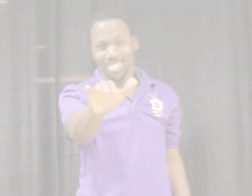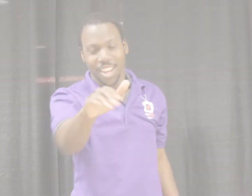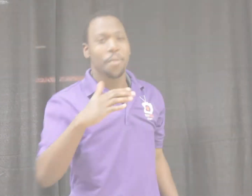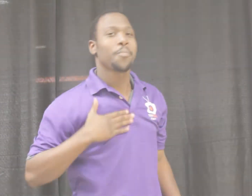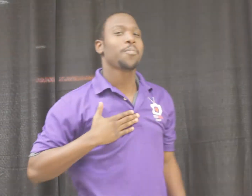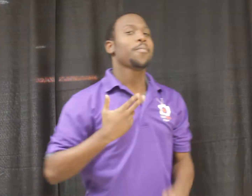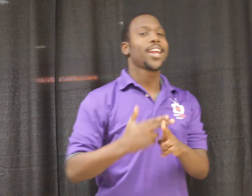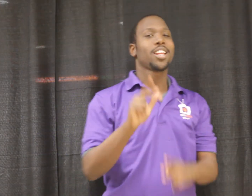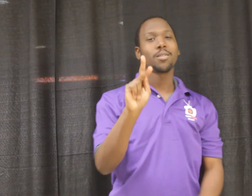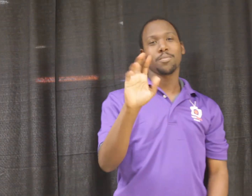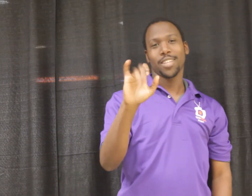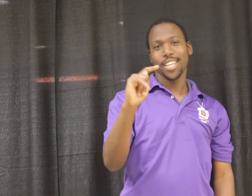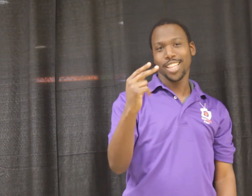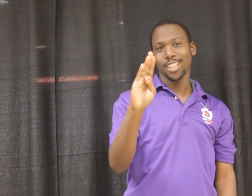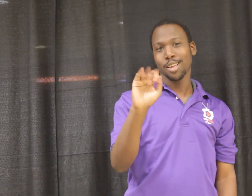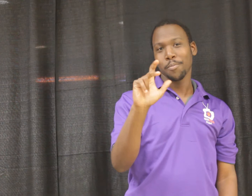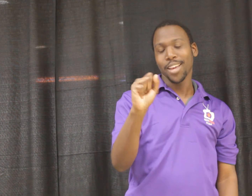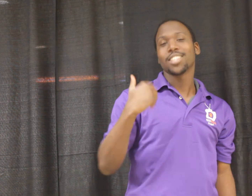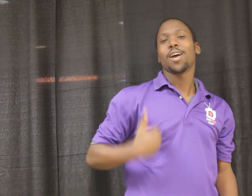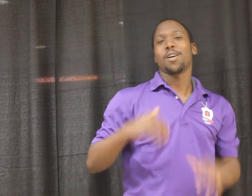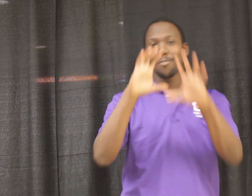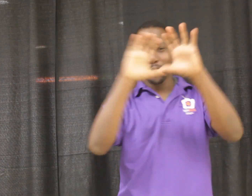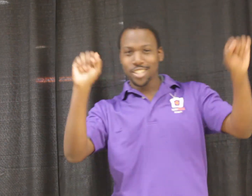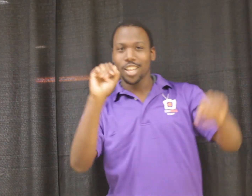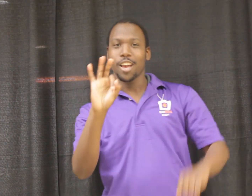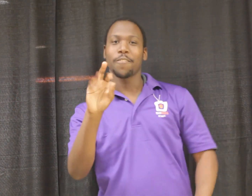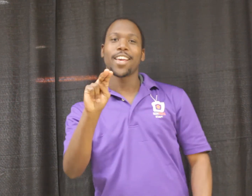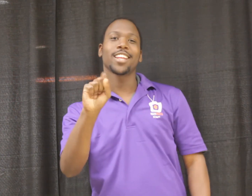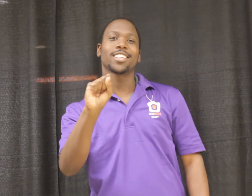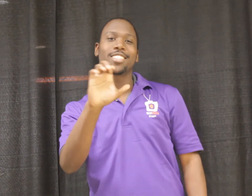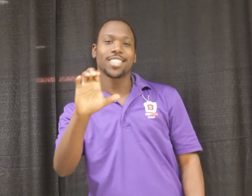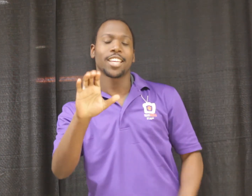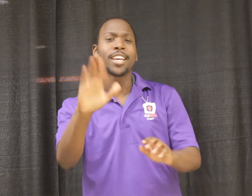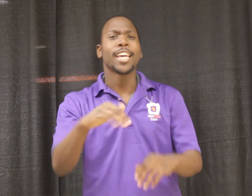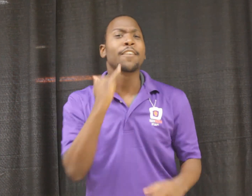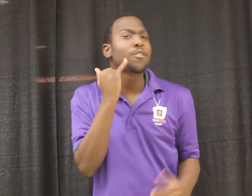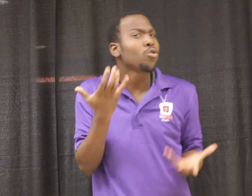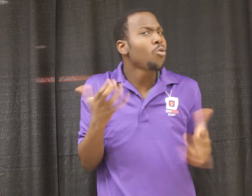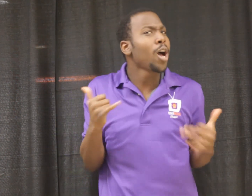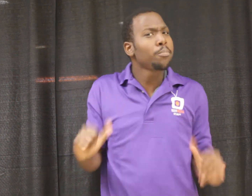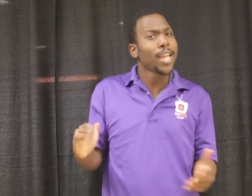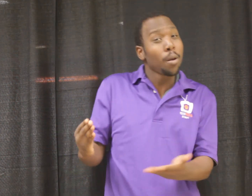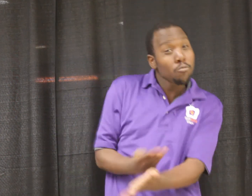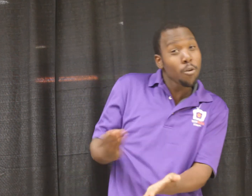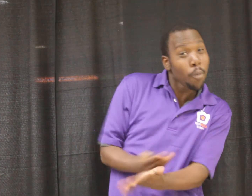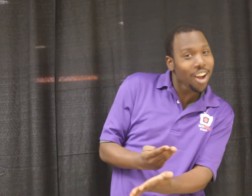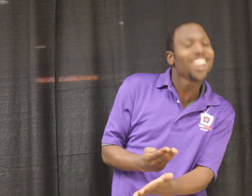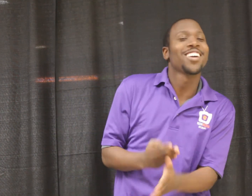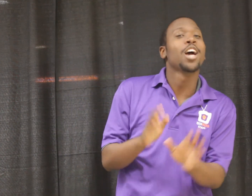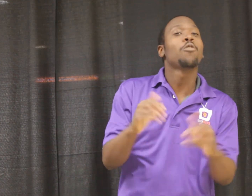Hey, my name is Keith Banks. I'm the President of NTID Student Congress, NSC. If you don't want to play broomball, that's okay!